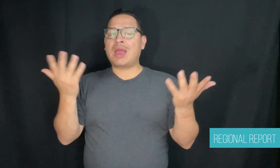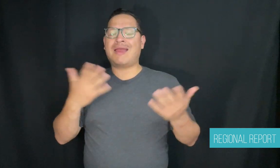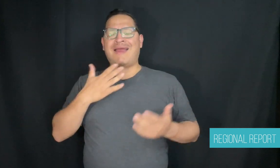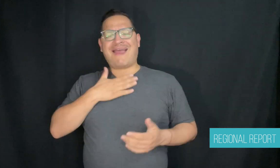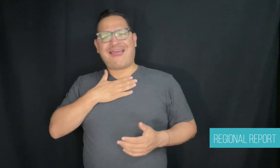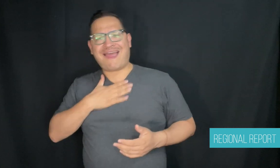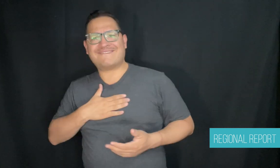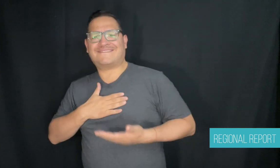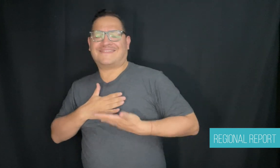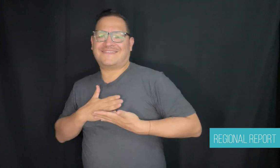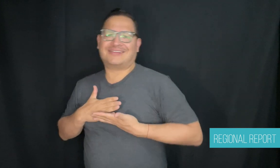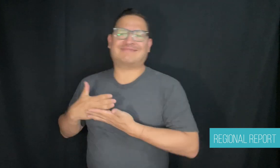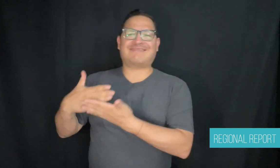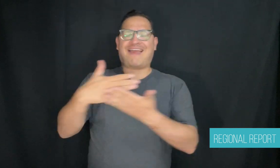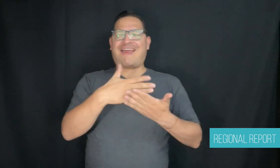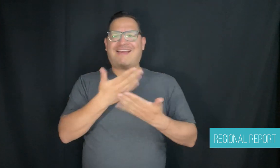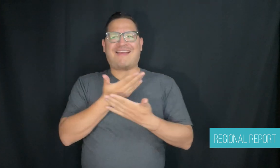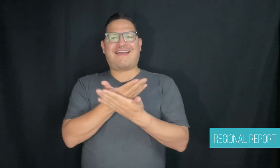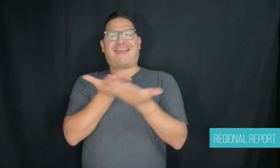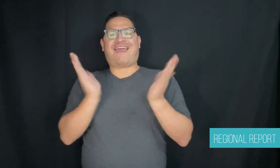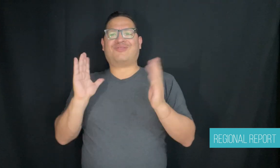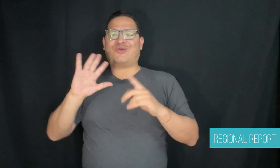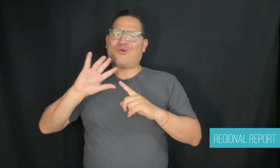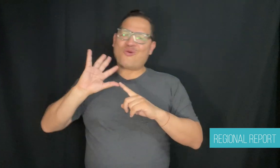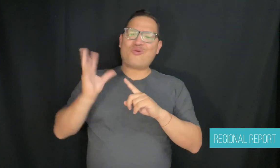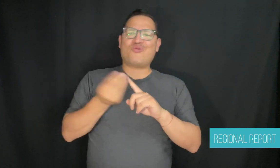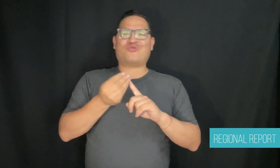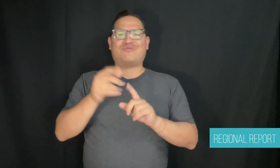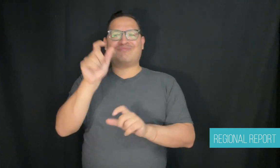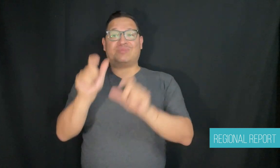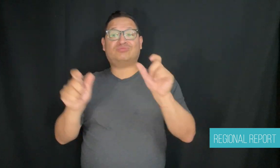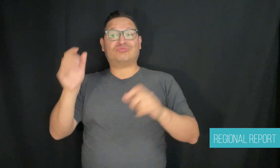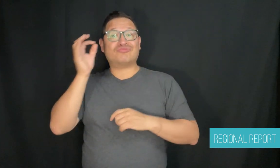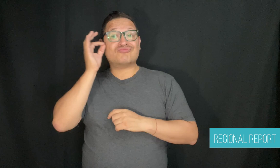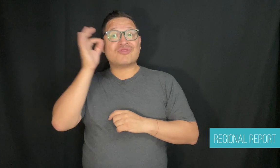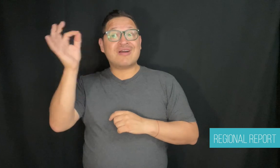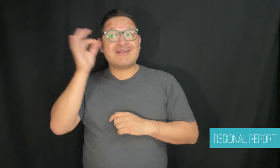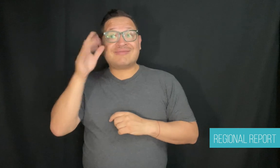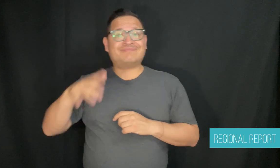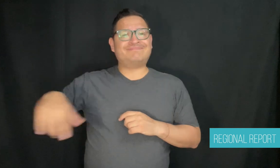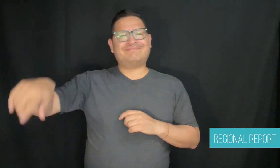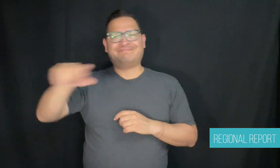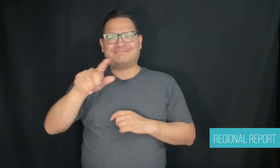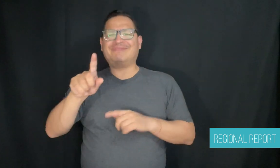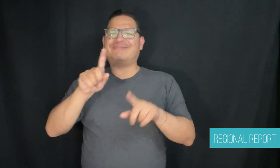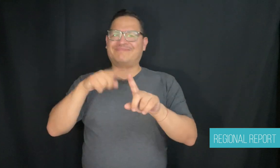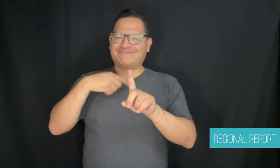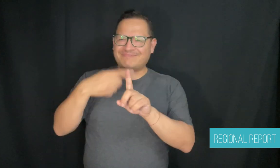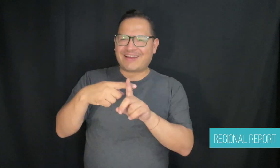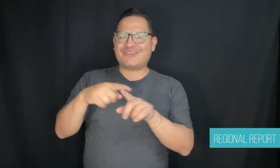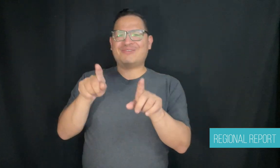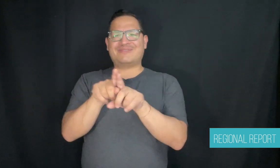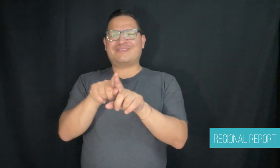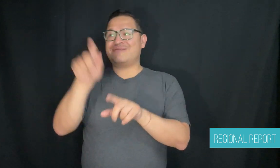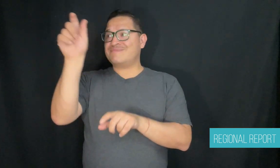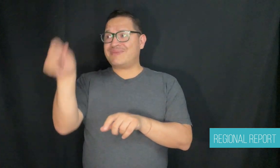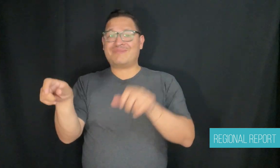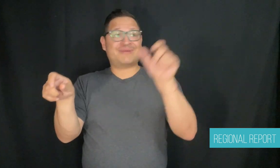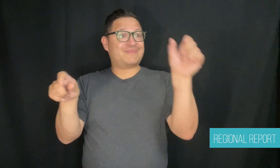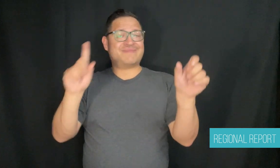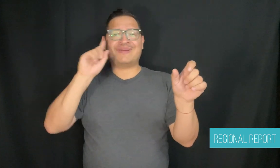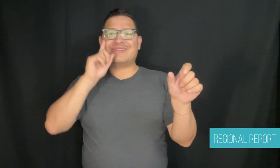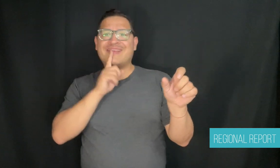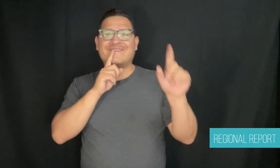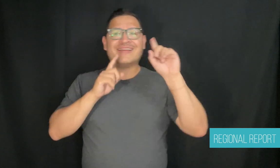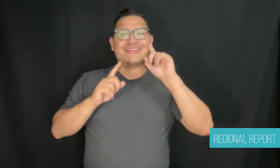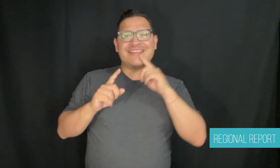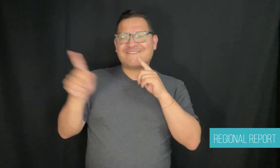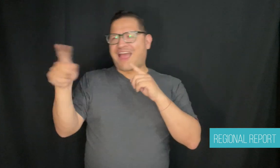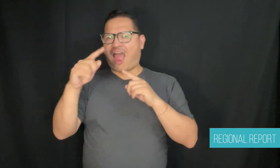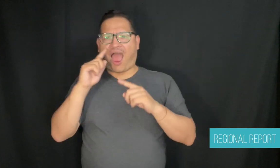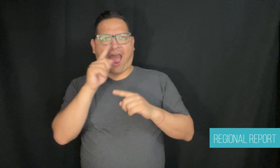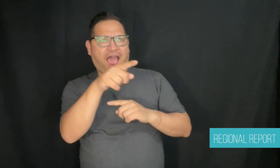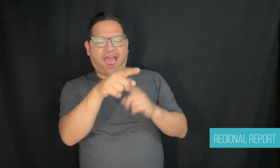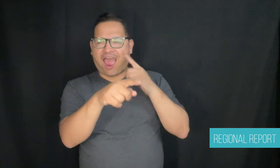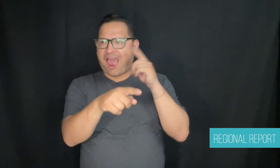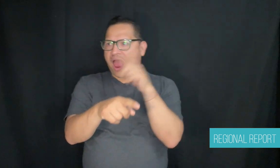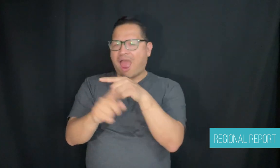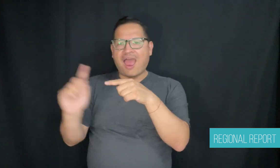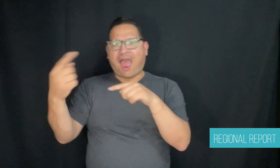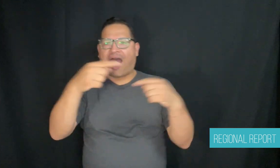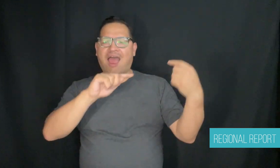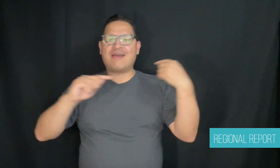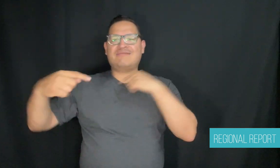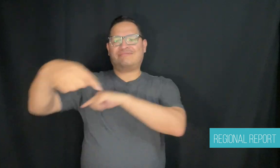with people who listen, but it's also something that